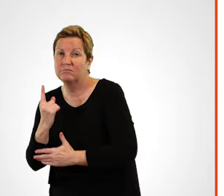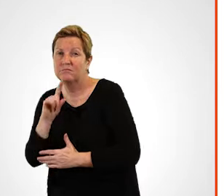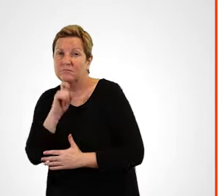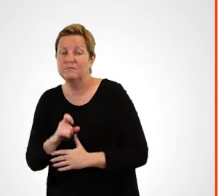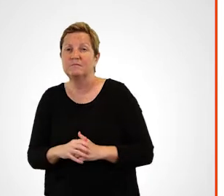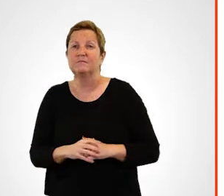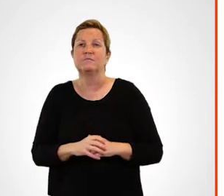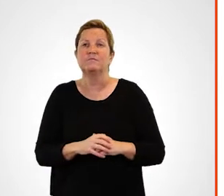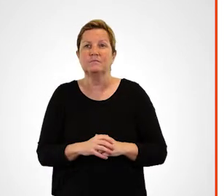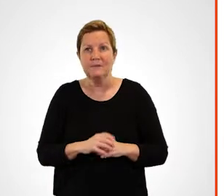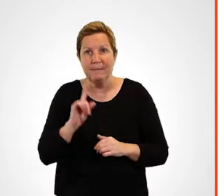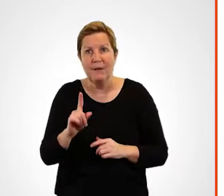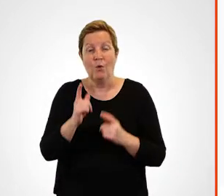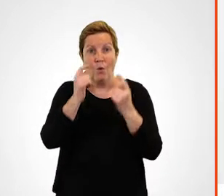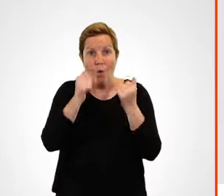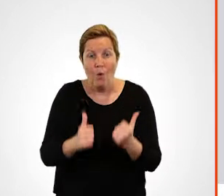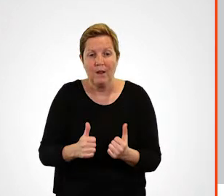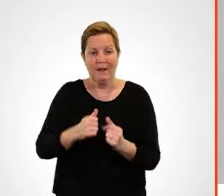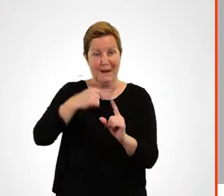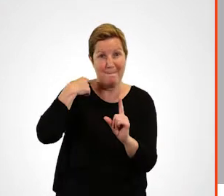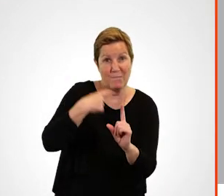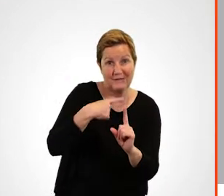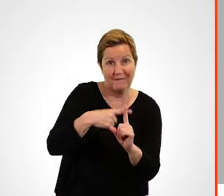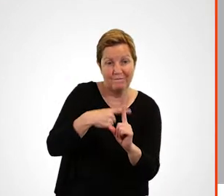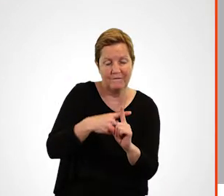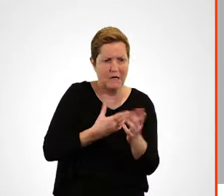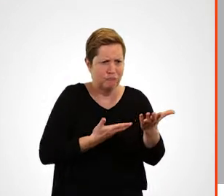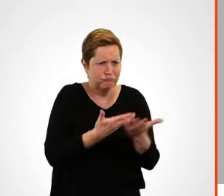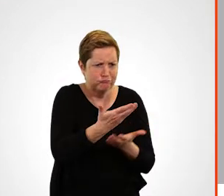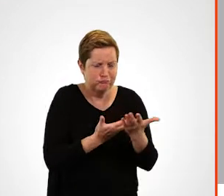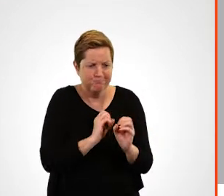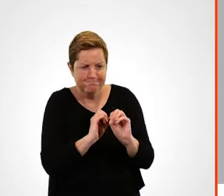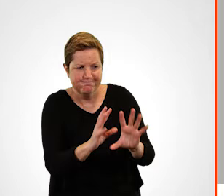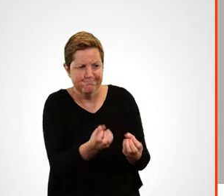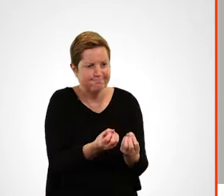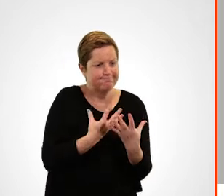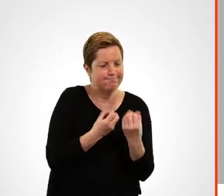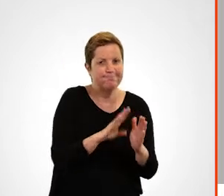Early, positive interactive experiences plus increased access,